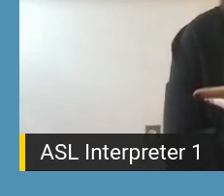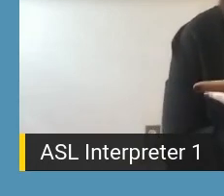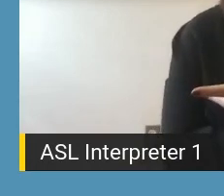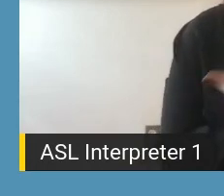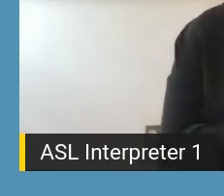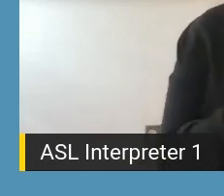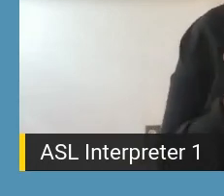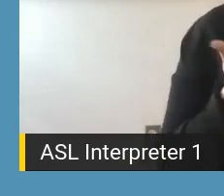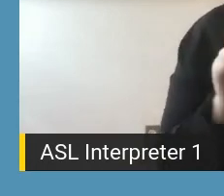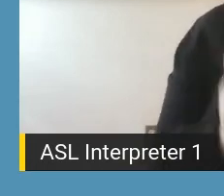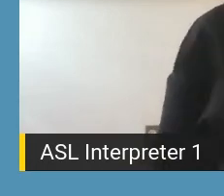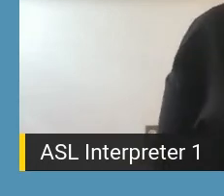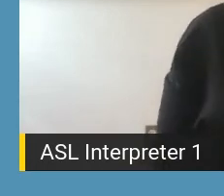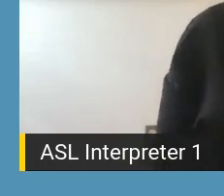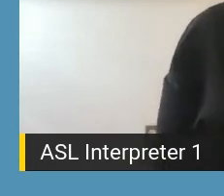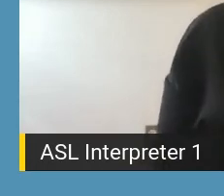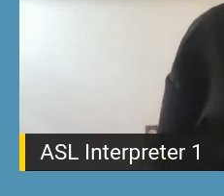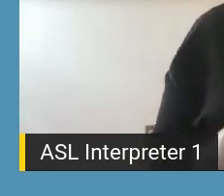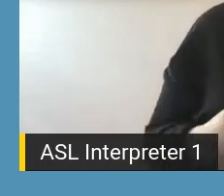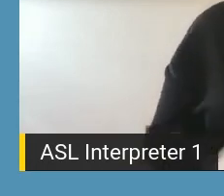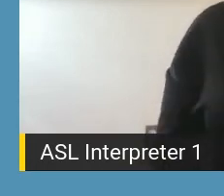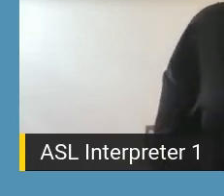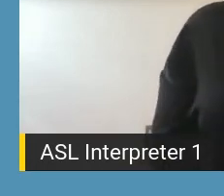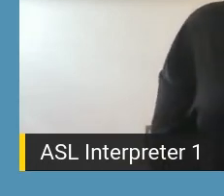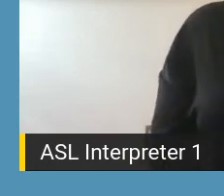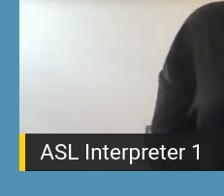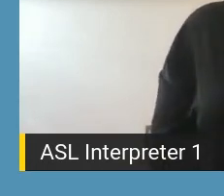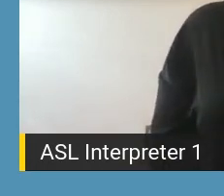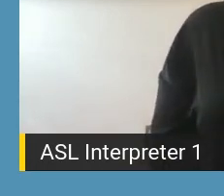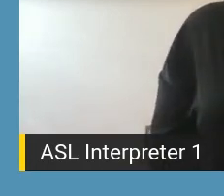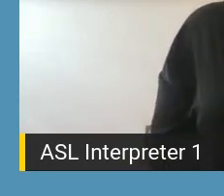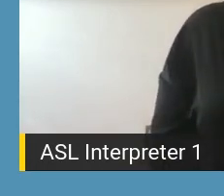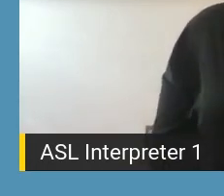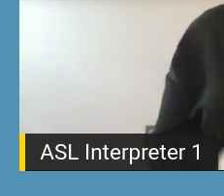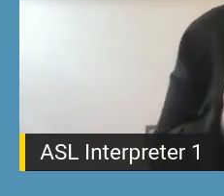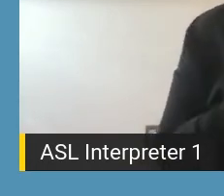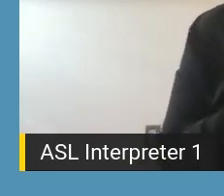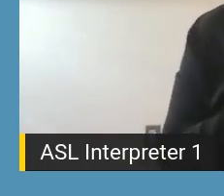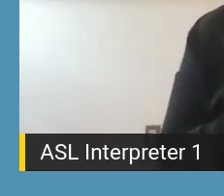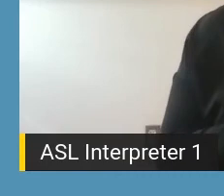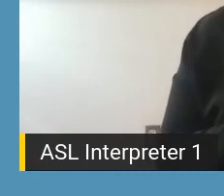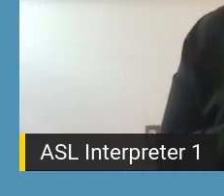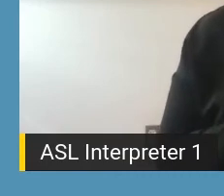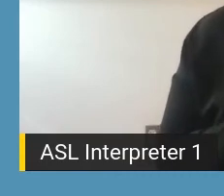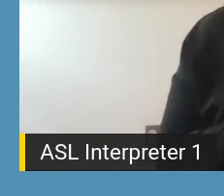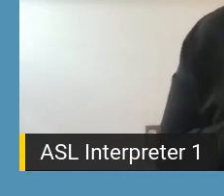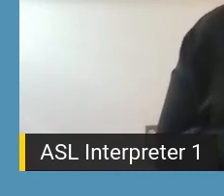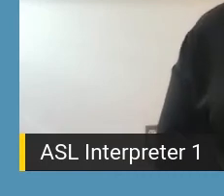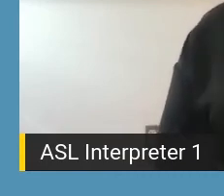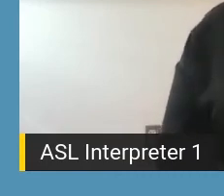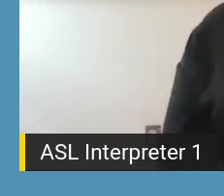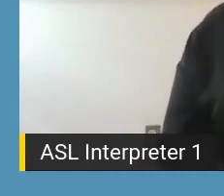Hindenburg files are much smaller and more manageable but get yourself an external hard drive yeah.